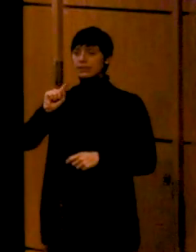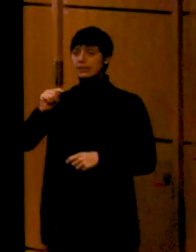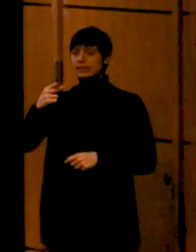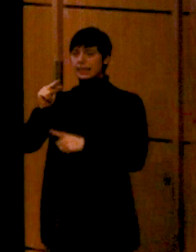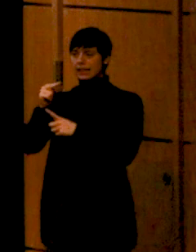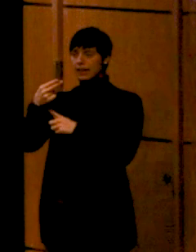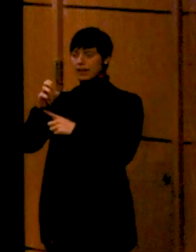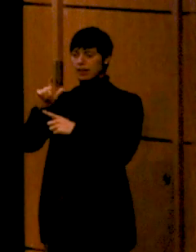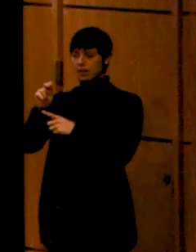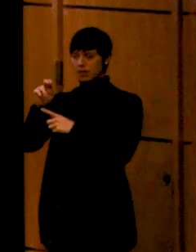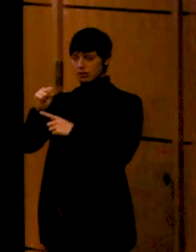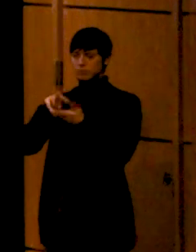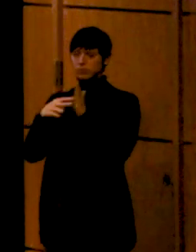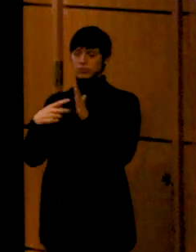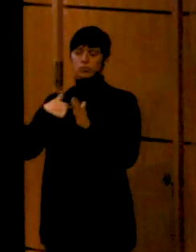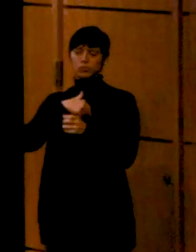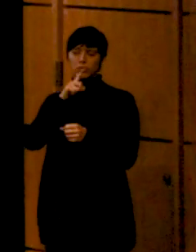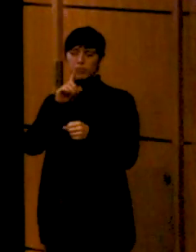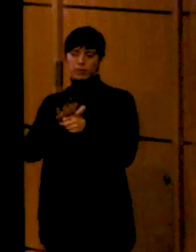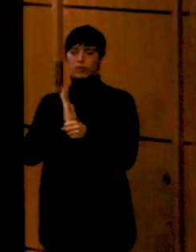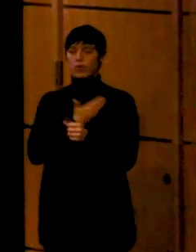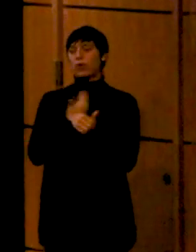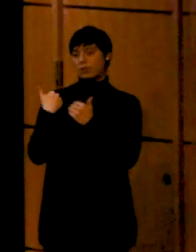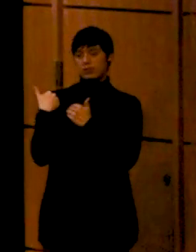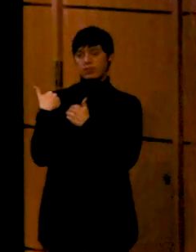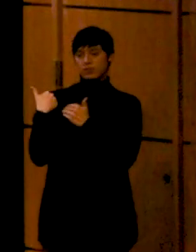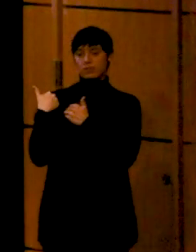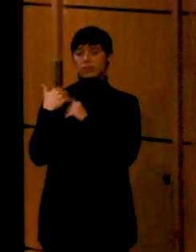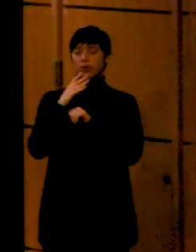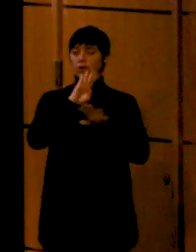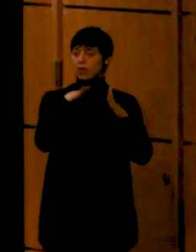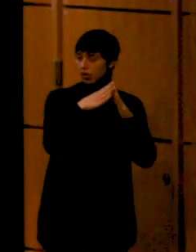Mount St. Helens along with other geographic landmarks that I know many of you know, including